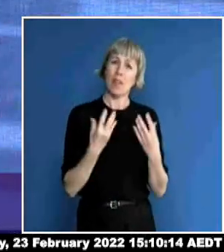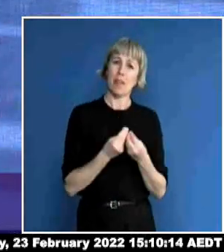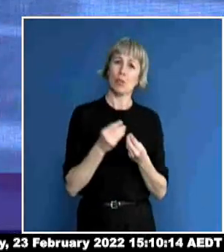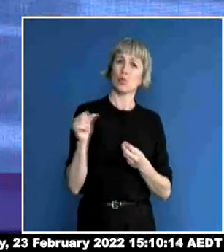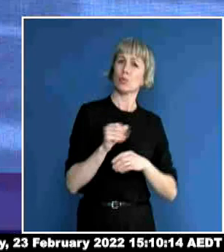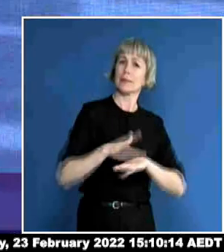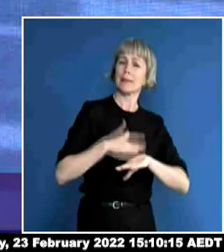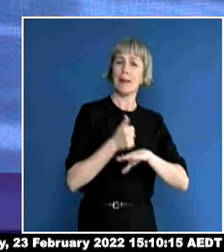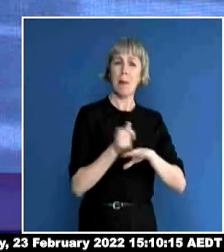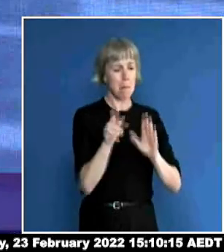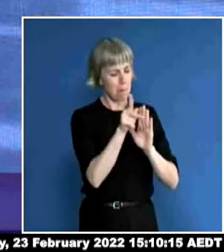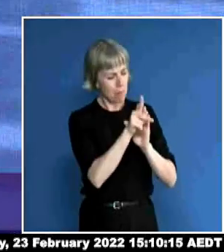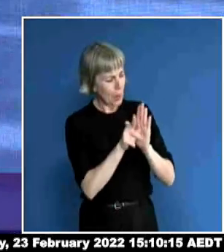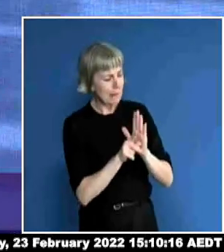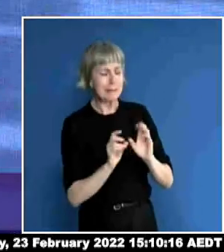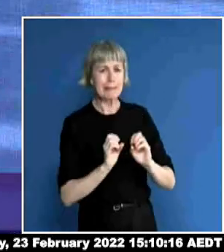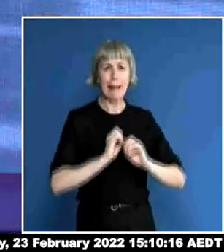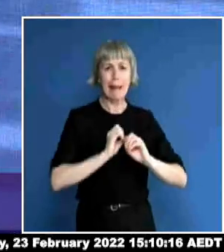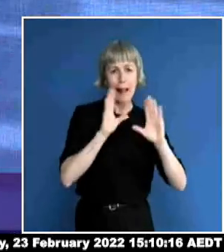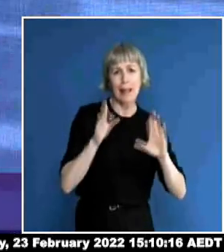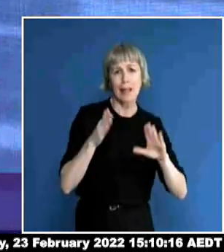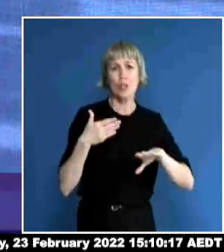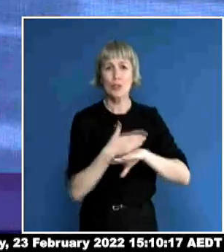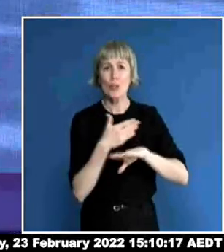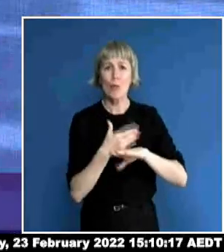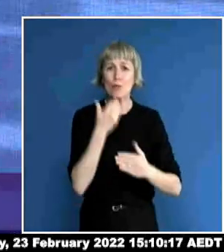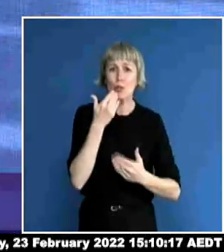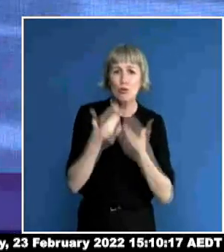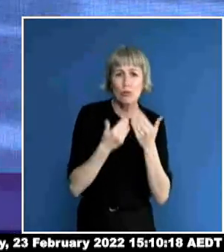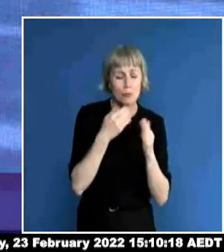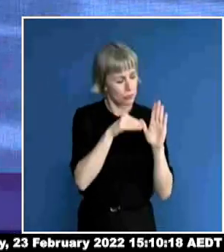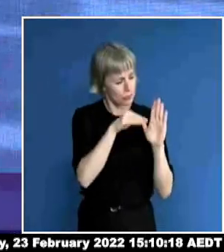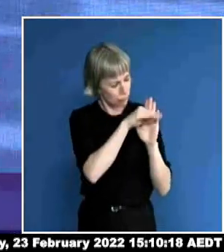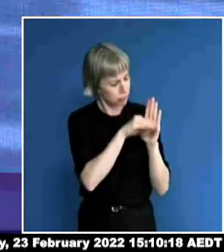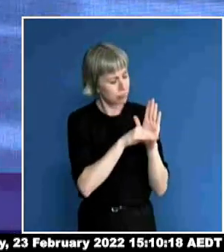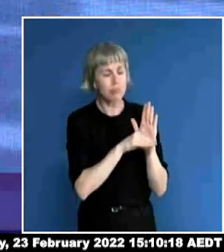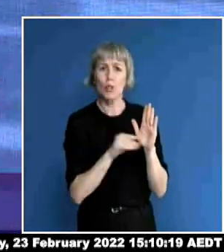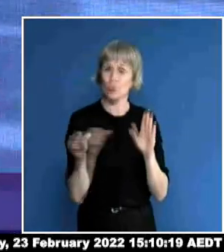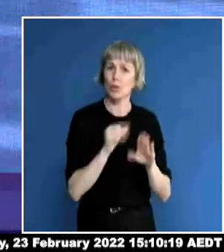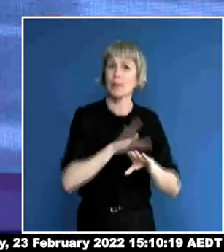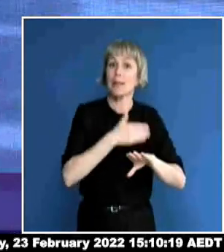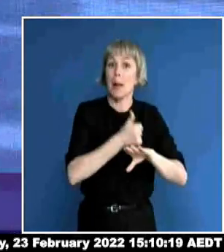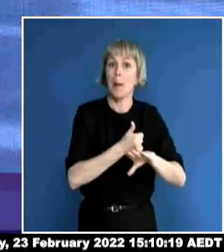everything should have been put in place before they had a first participant in